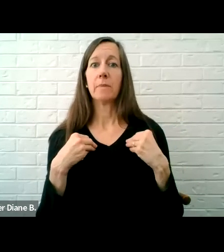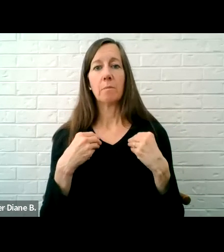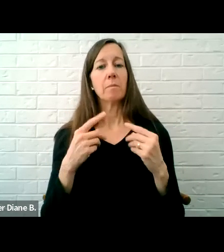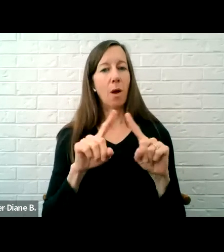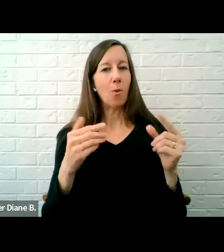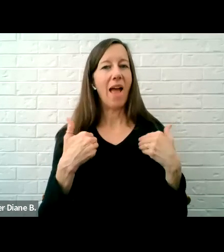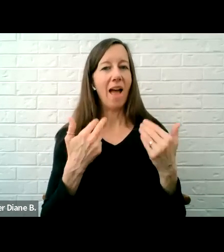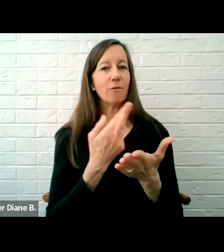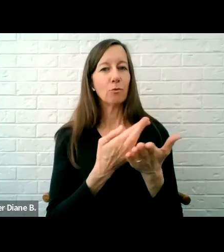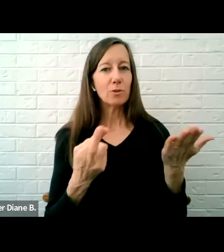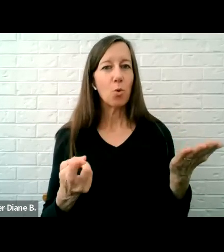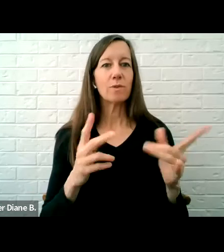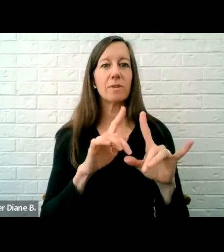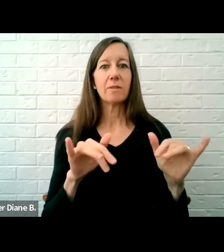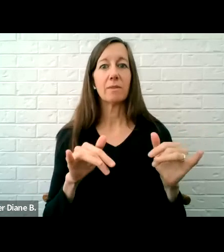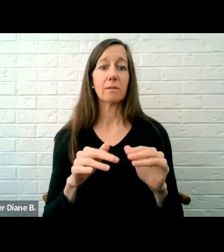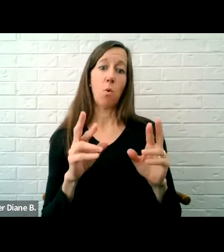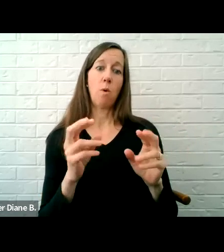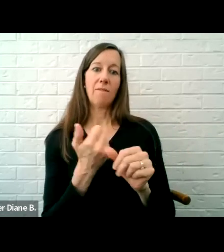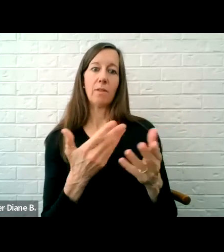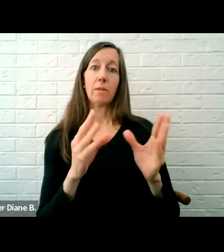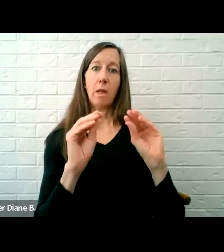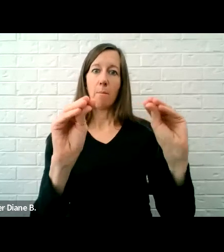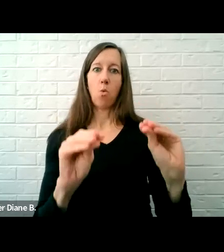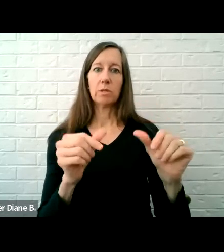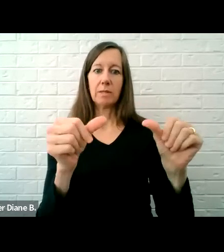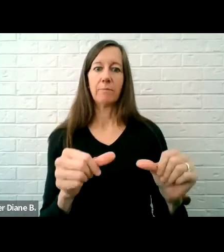That they've posted in the webinar to are gonna address those issues.